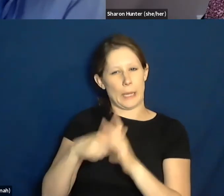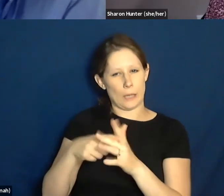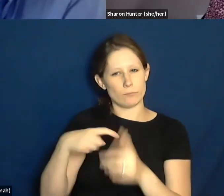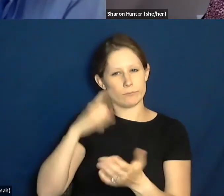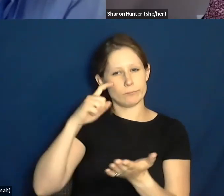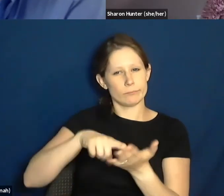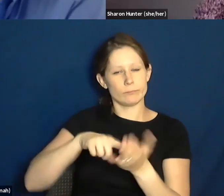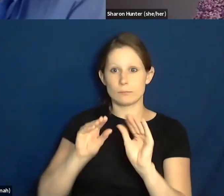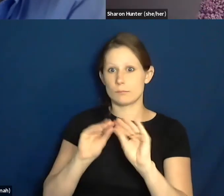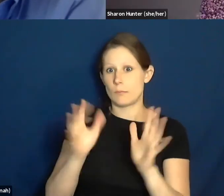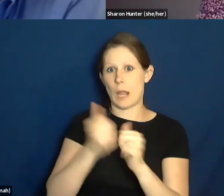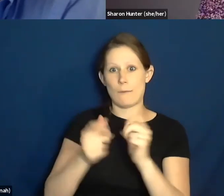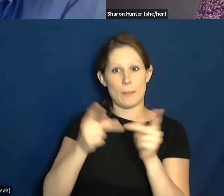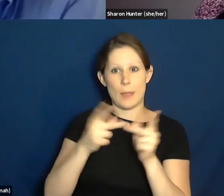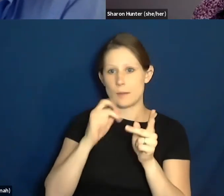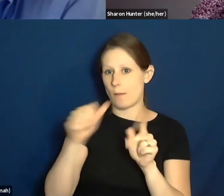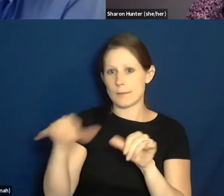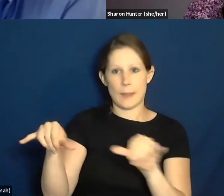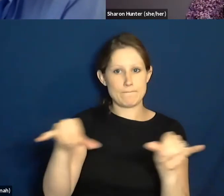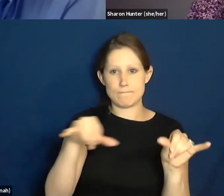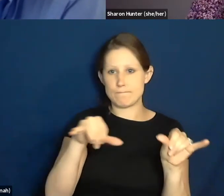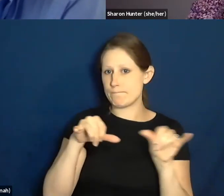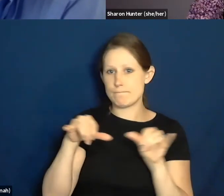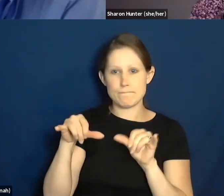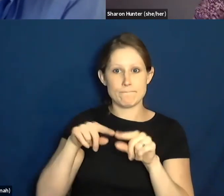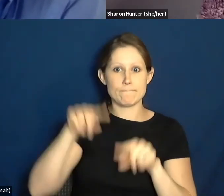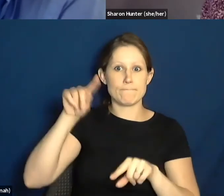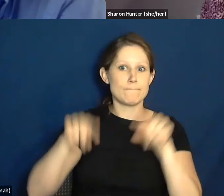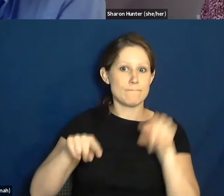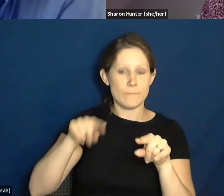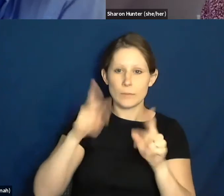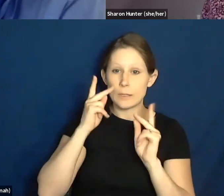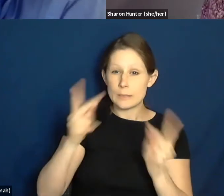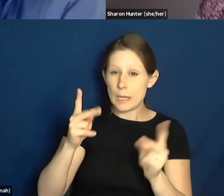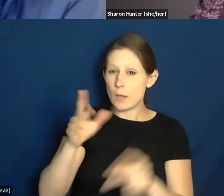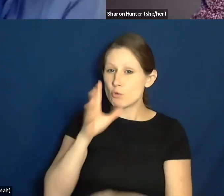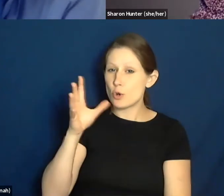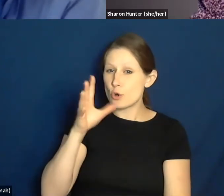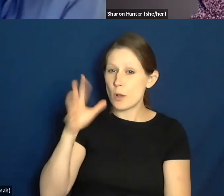every place was not working the same way. You see rural areas, not getting